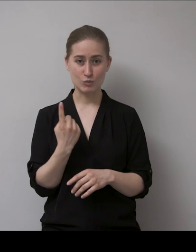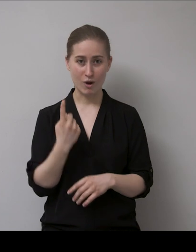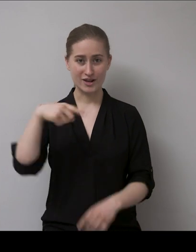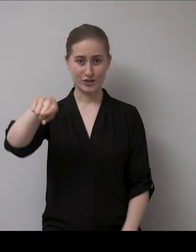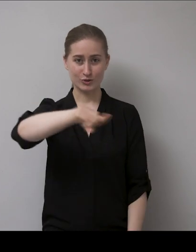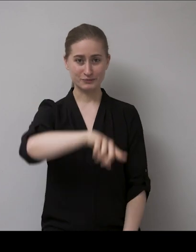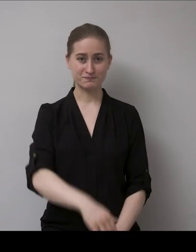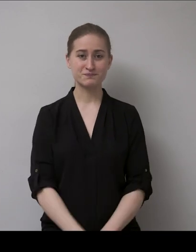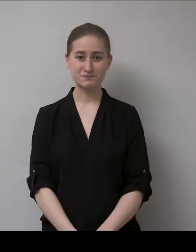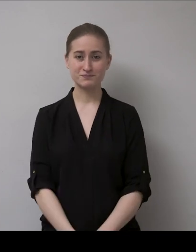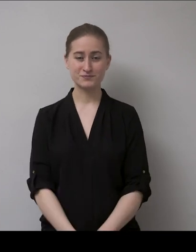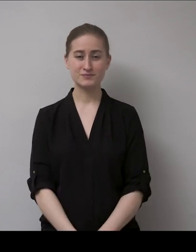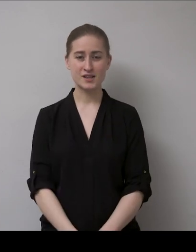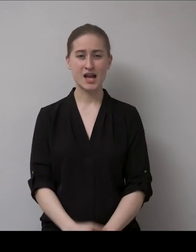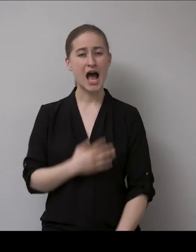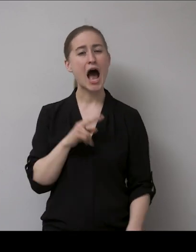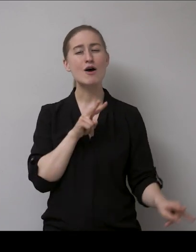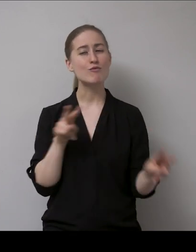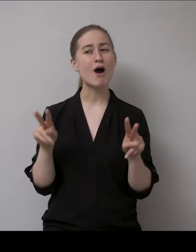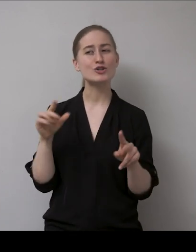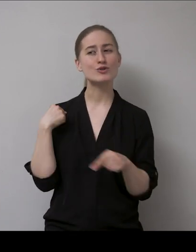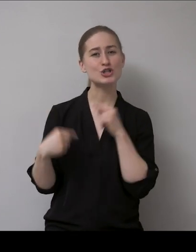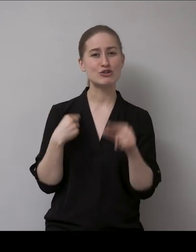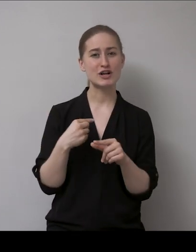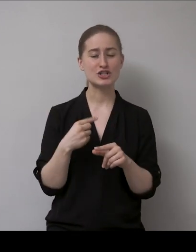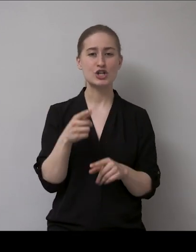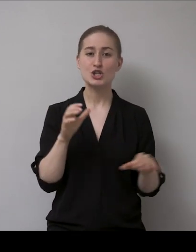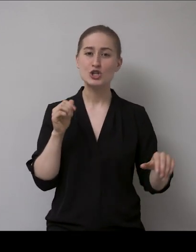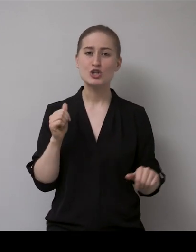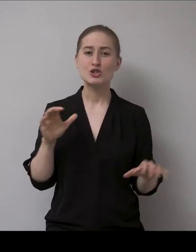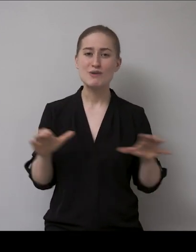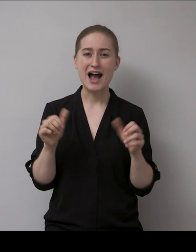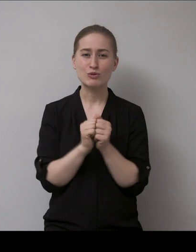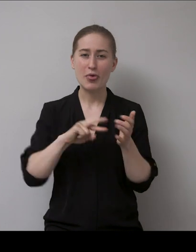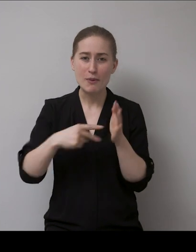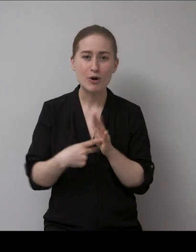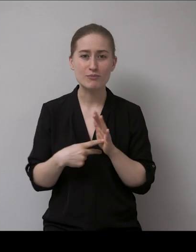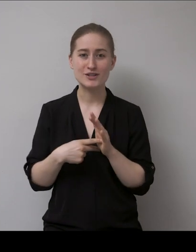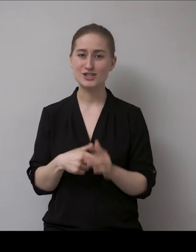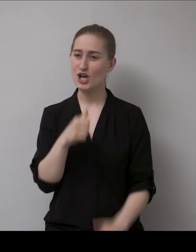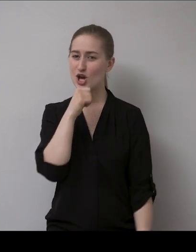I've watched your generation. You act with purpose. You won't back down.